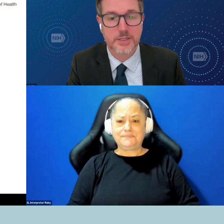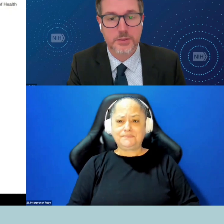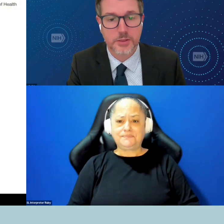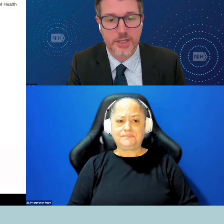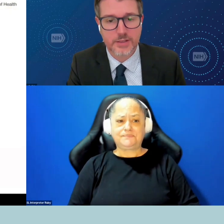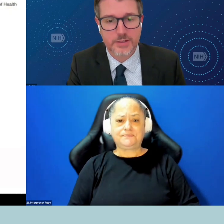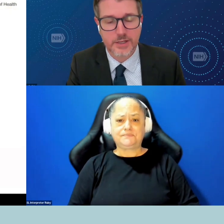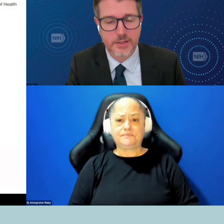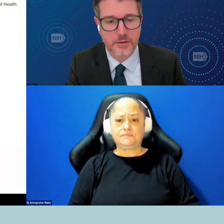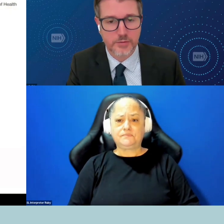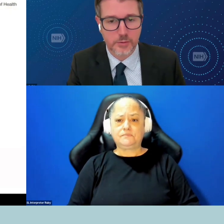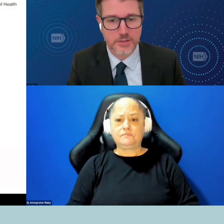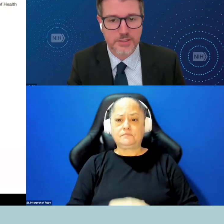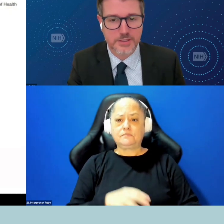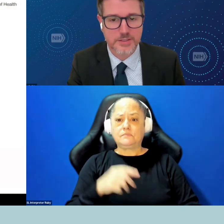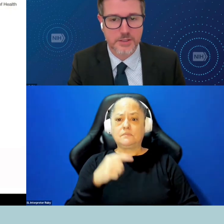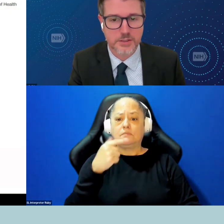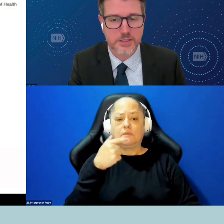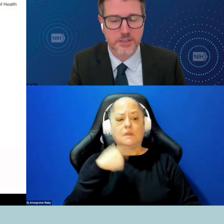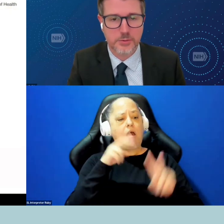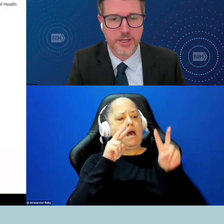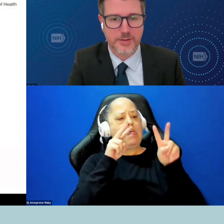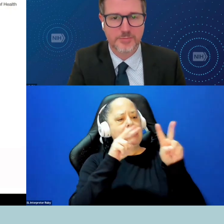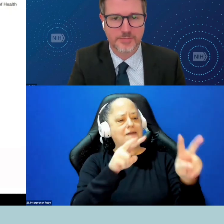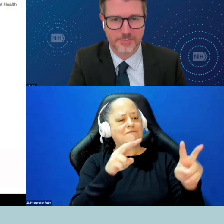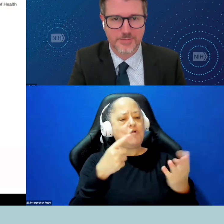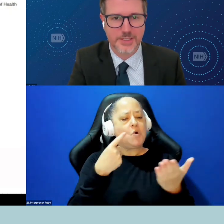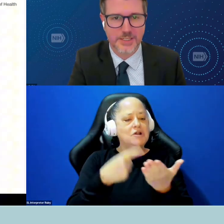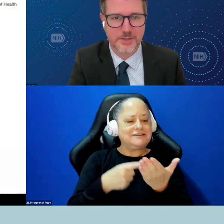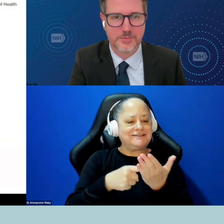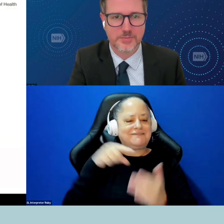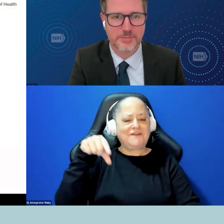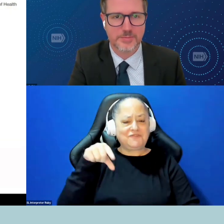So with that, I look forward to the discussion and Q&A. Thank you.